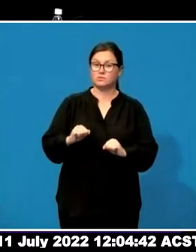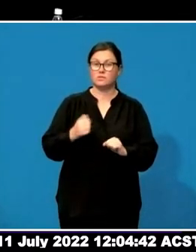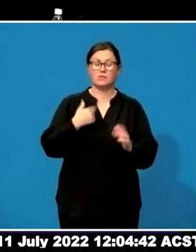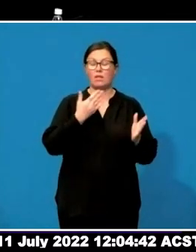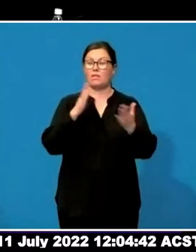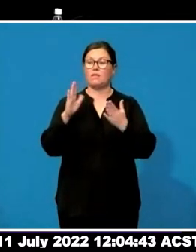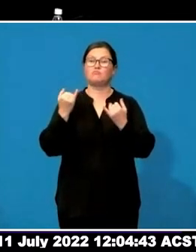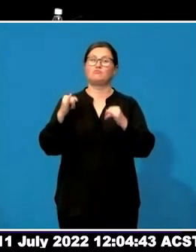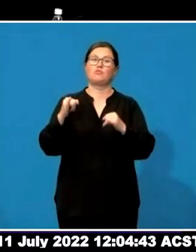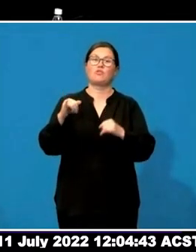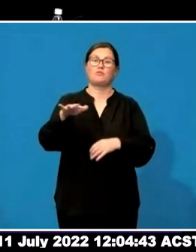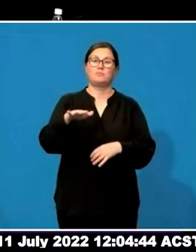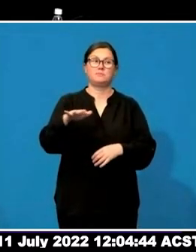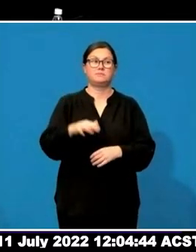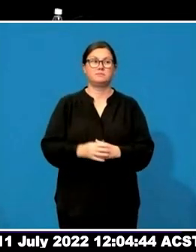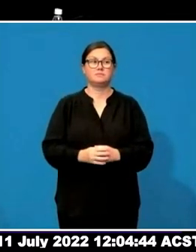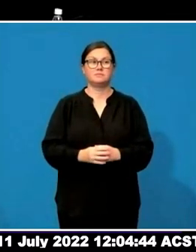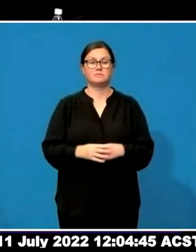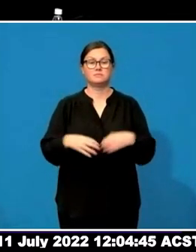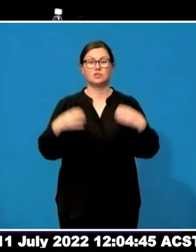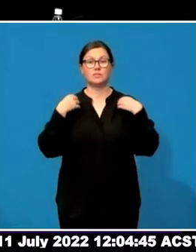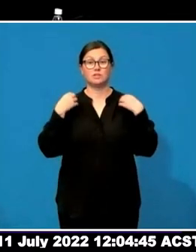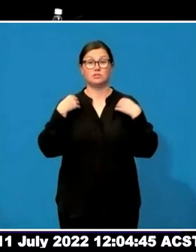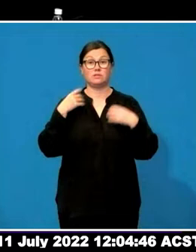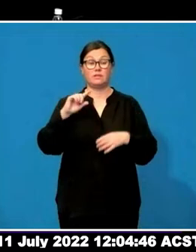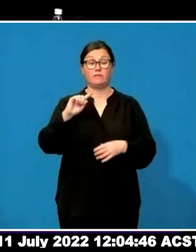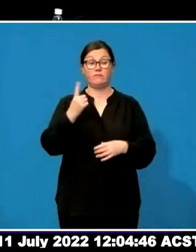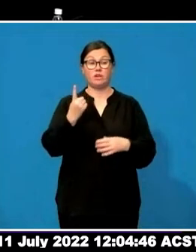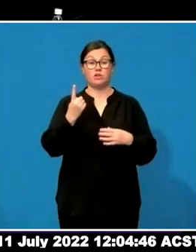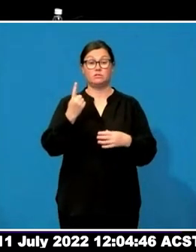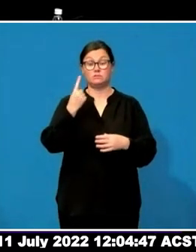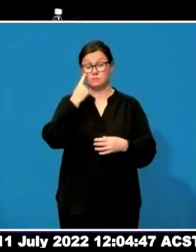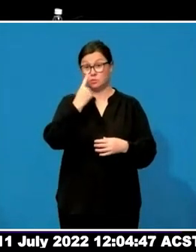Commissioners, our first witness we will be hearing from is Daisy, a